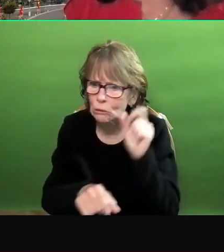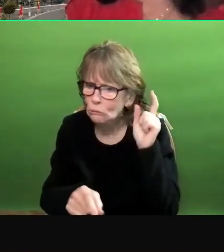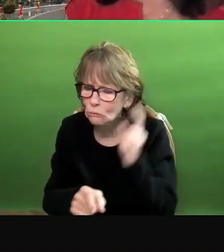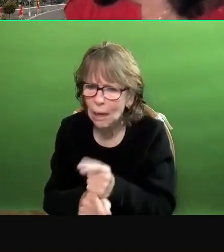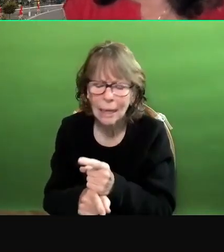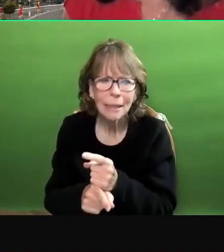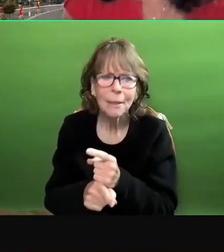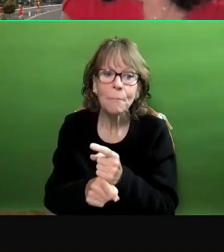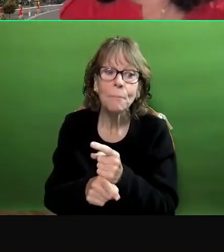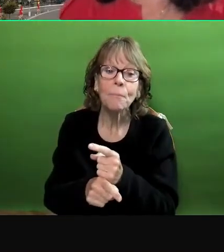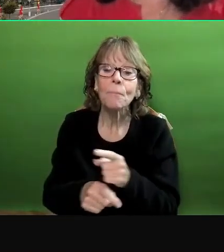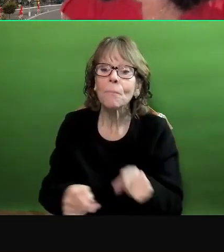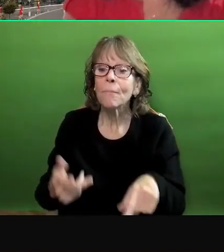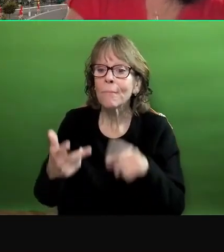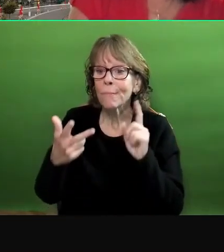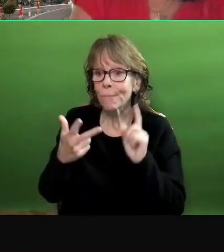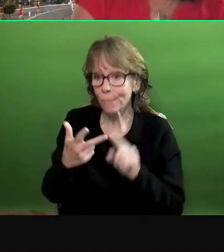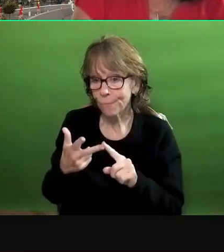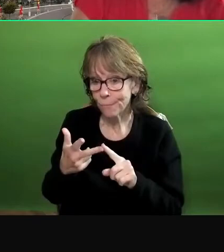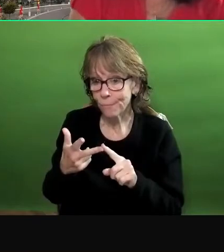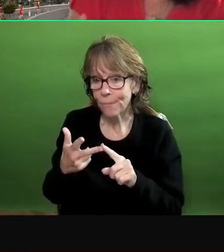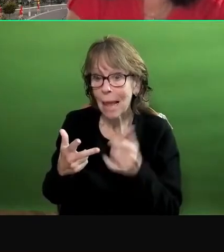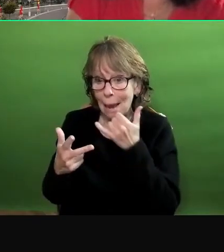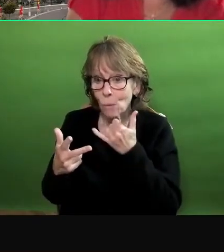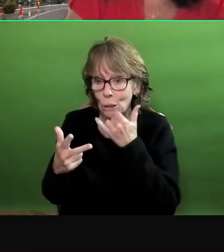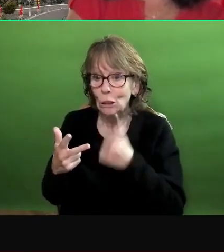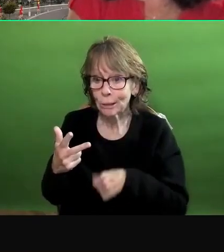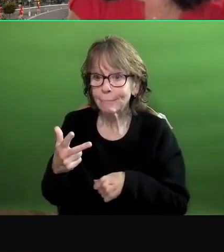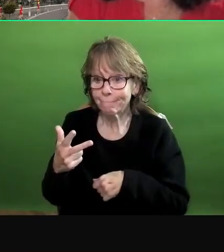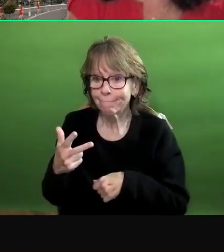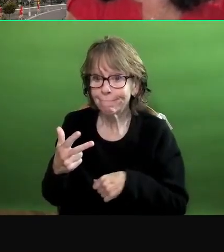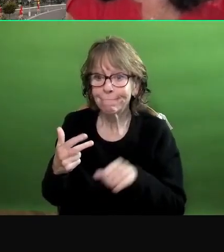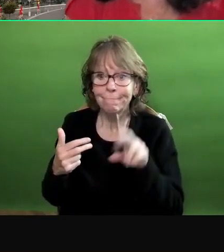That also means that the risk for errors increase as people